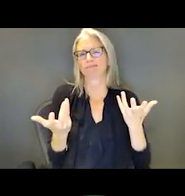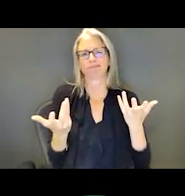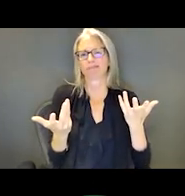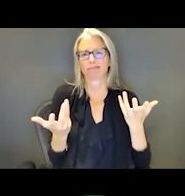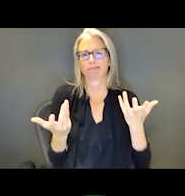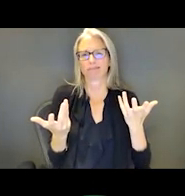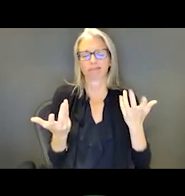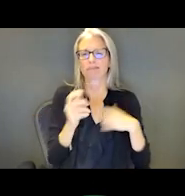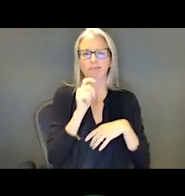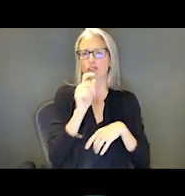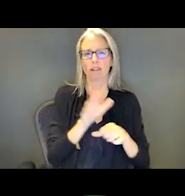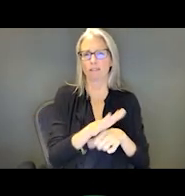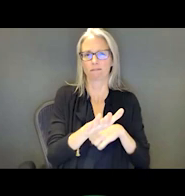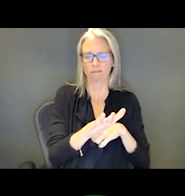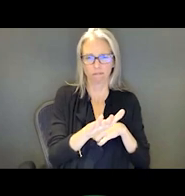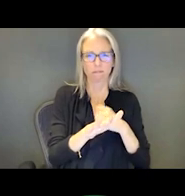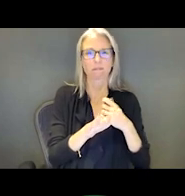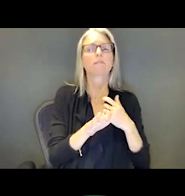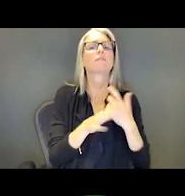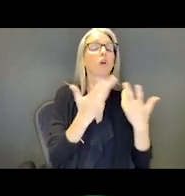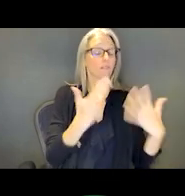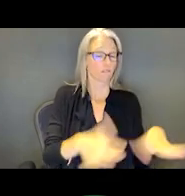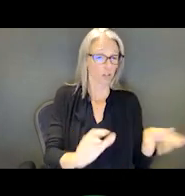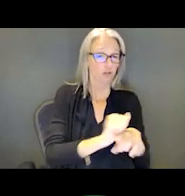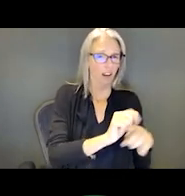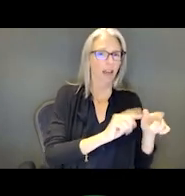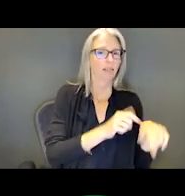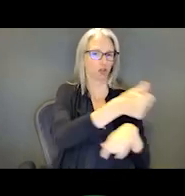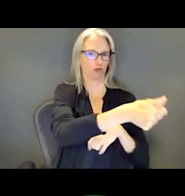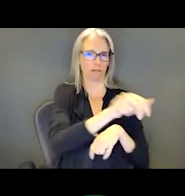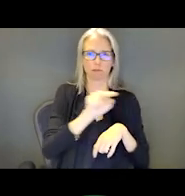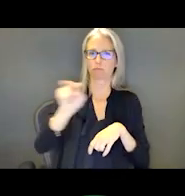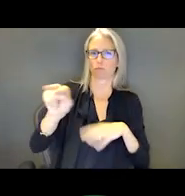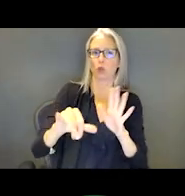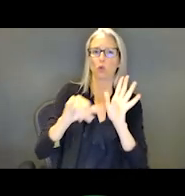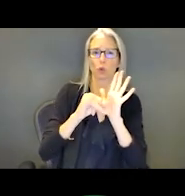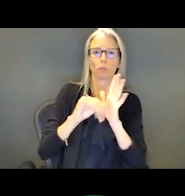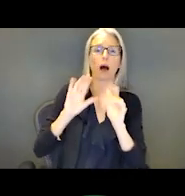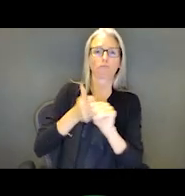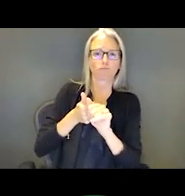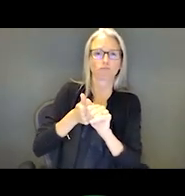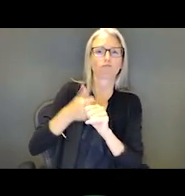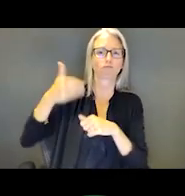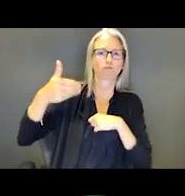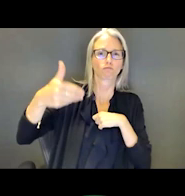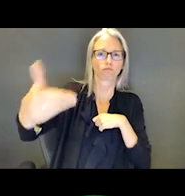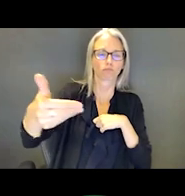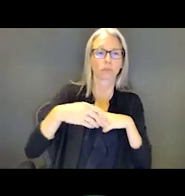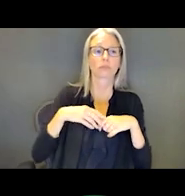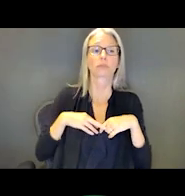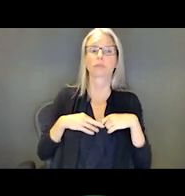My days speak to that also Craig. One of the when the training was happening here in this